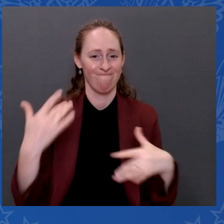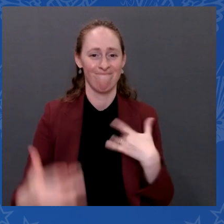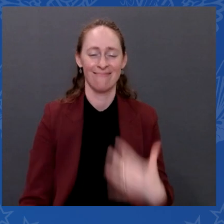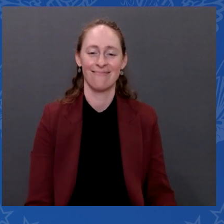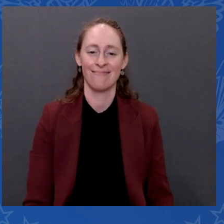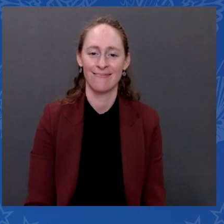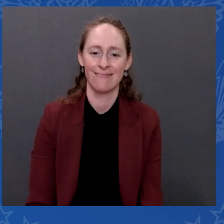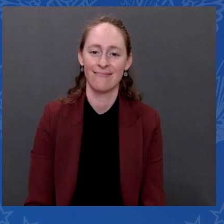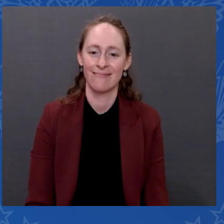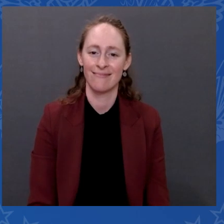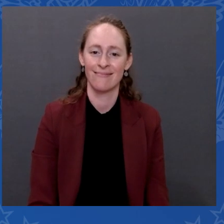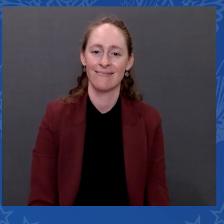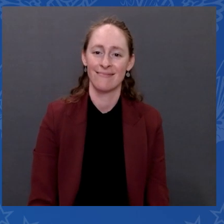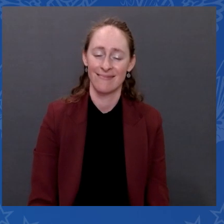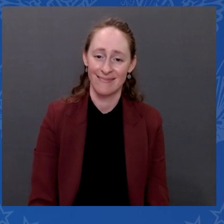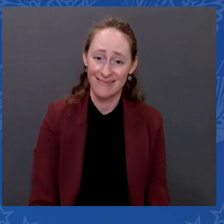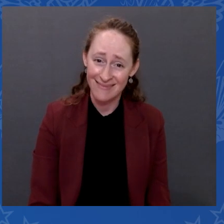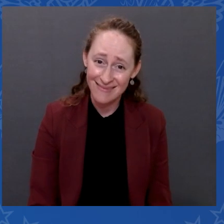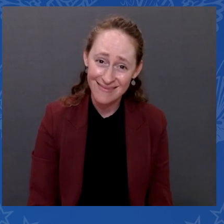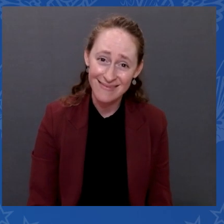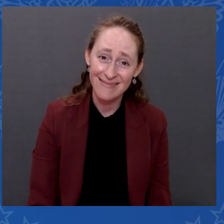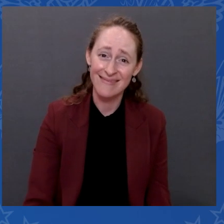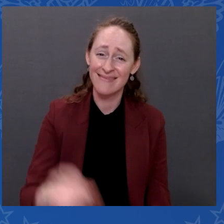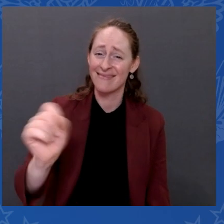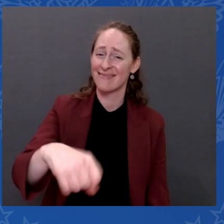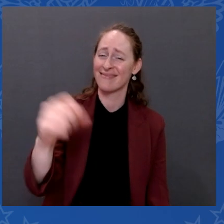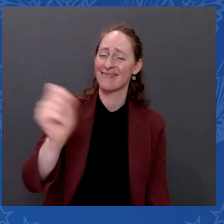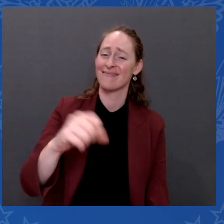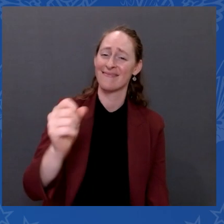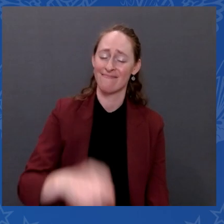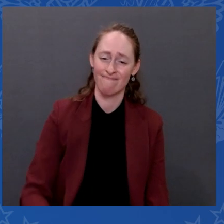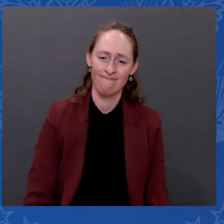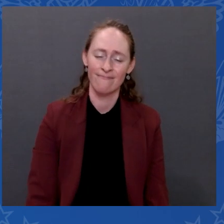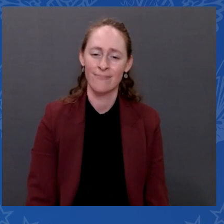and I don't joke, because I'm serious when I say it. When I think of climate change, I think jobs.